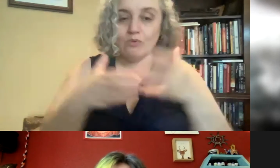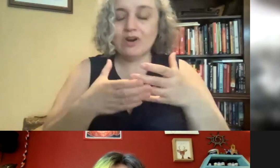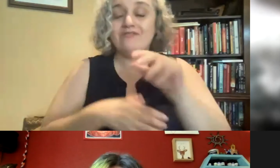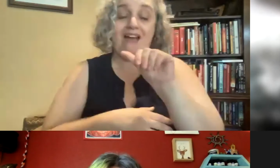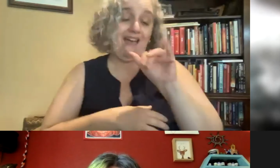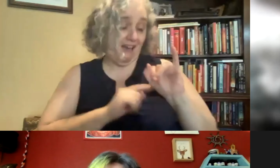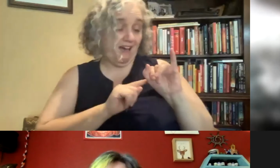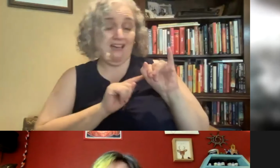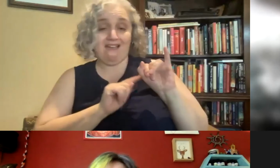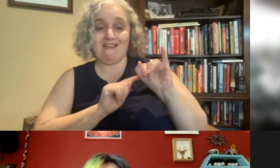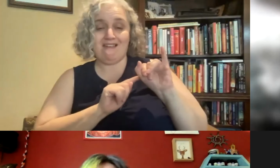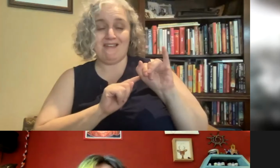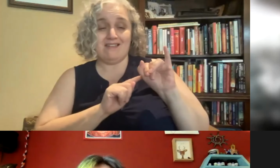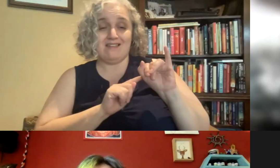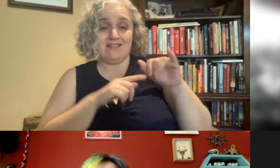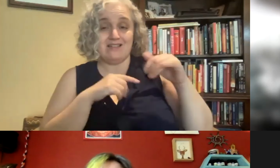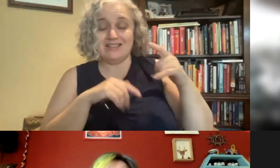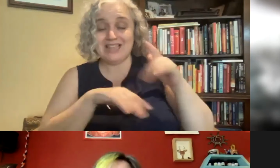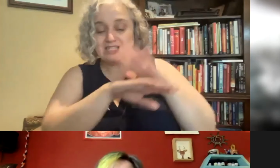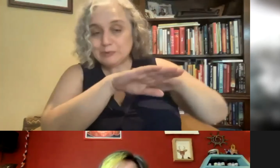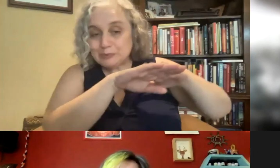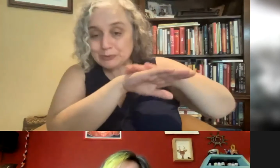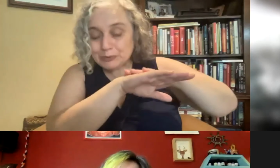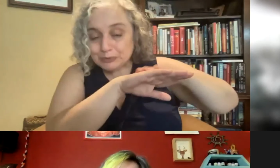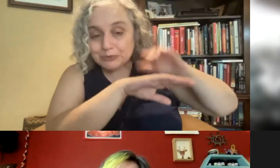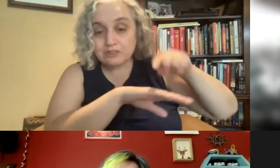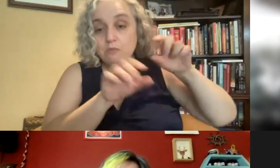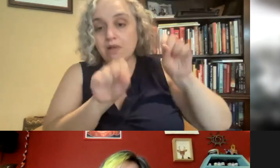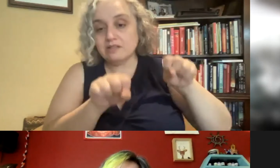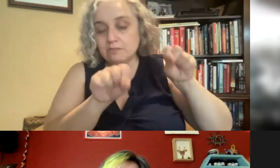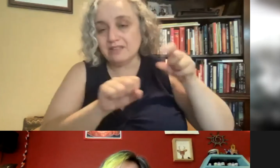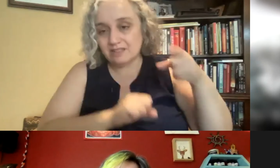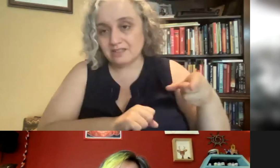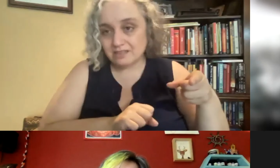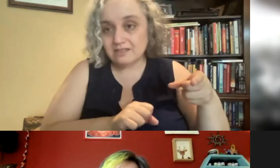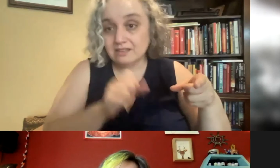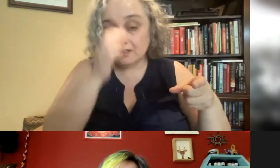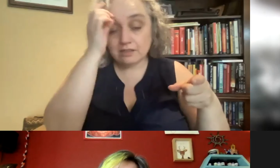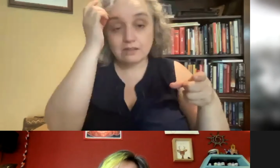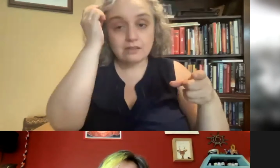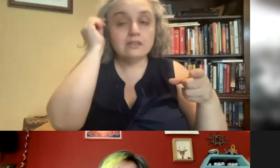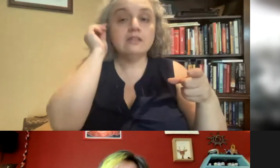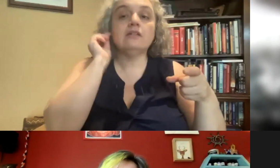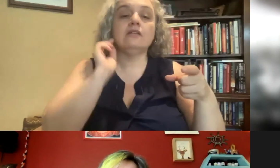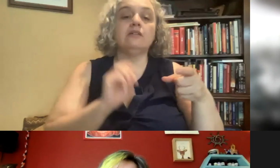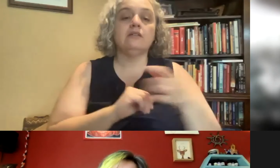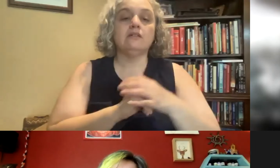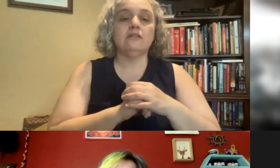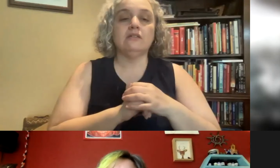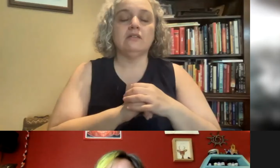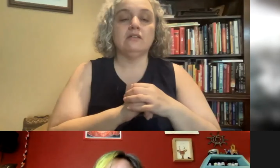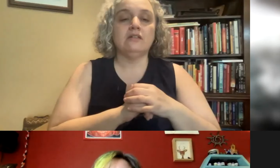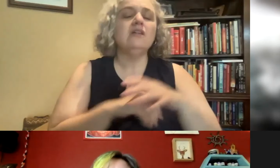that's just scratching the surface of what's possible. I don't know.